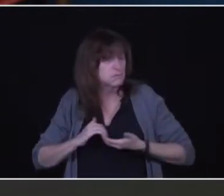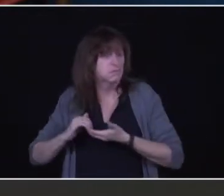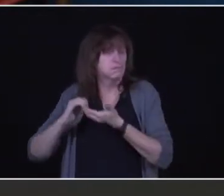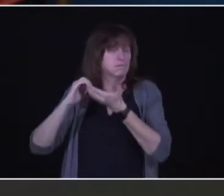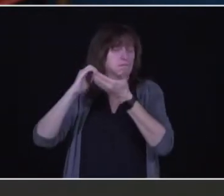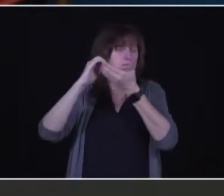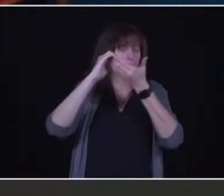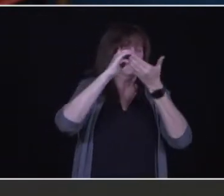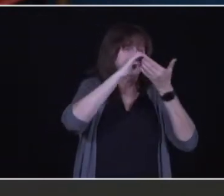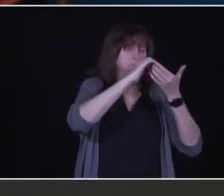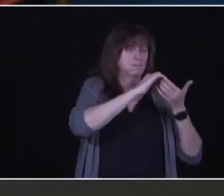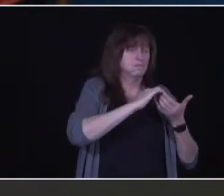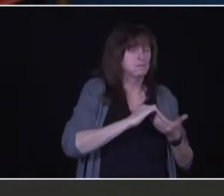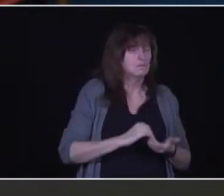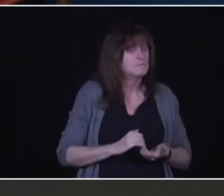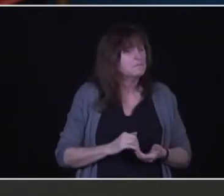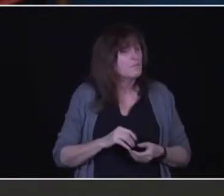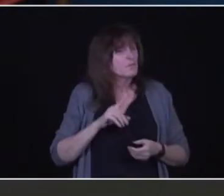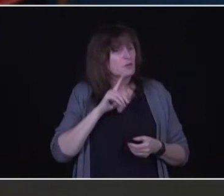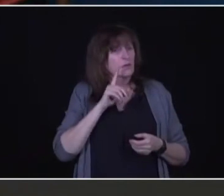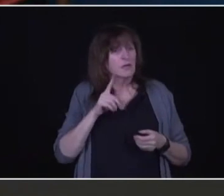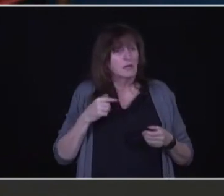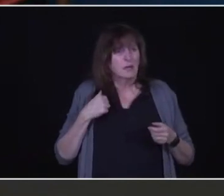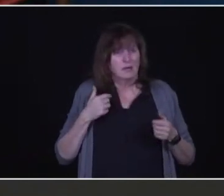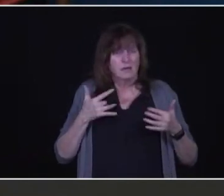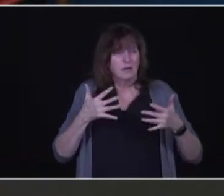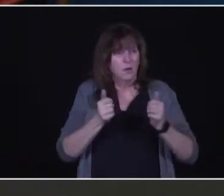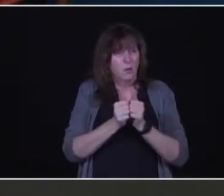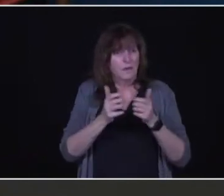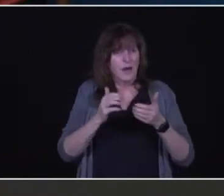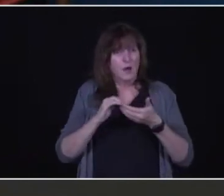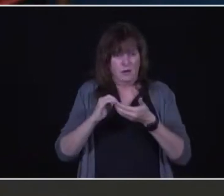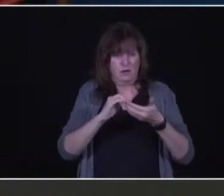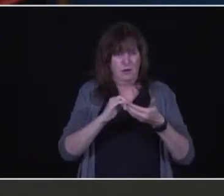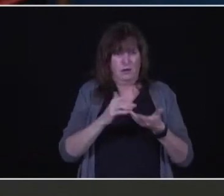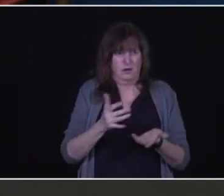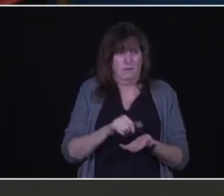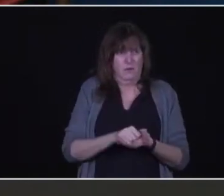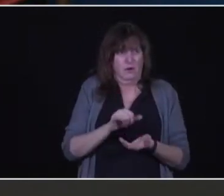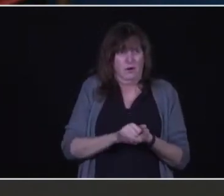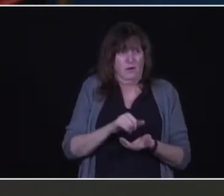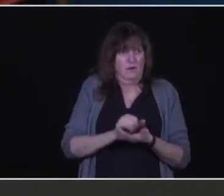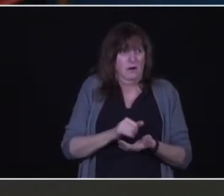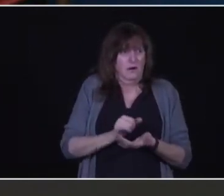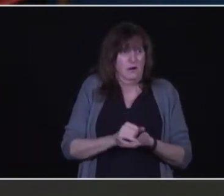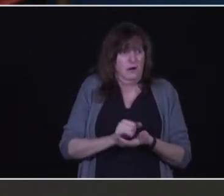public health units, everyone is working collaboratively together, nothing moves with the cooperation collaboration and honestly 3 levels of government, hospitals, everyone are working together